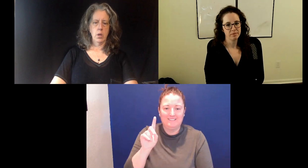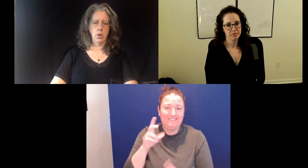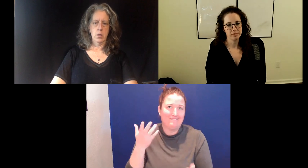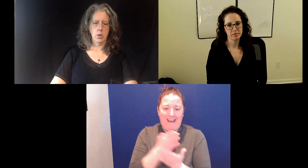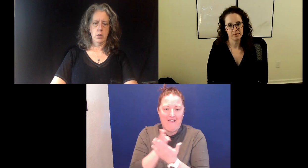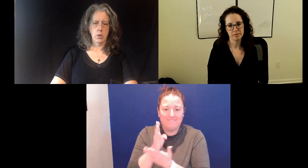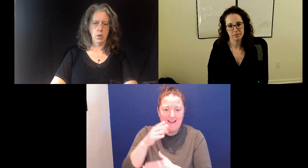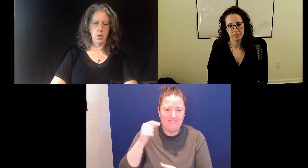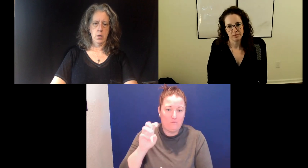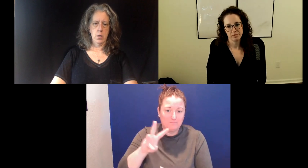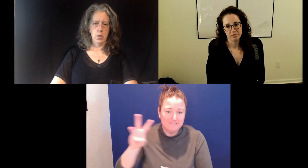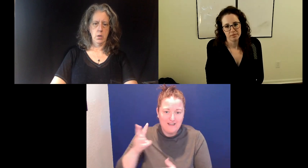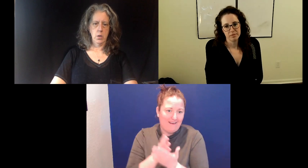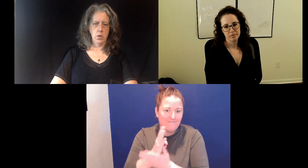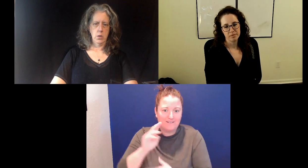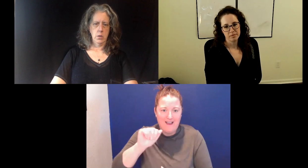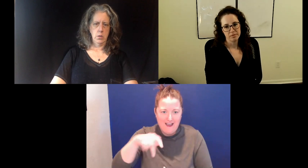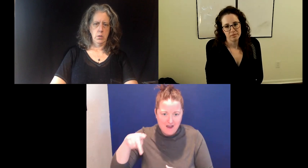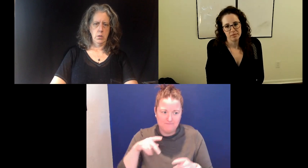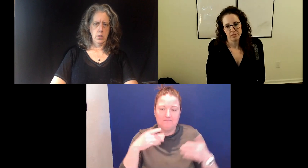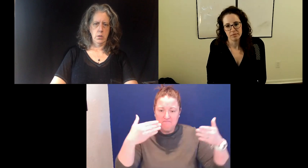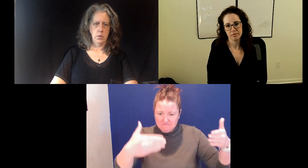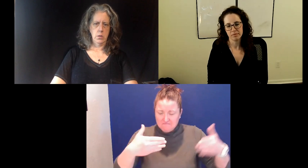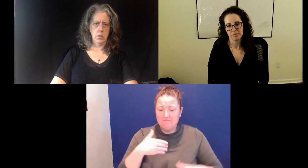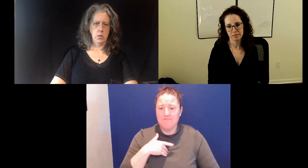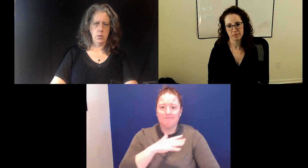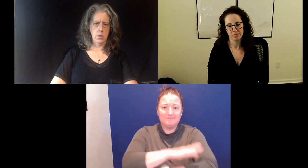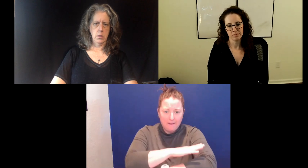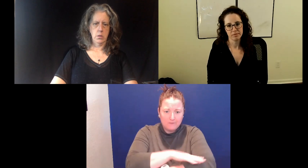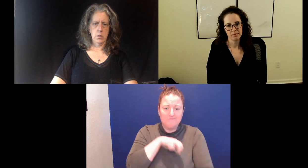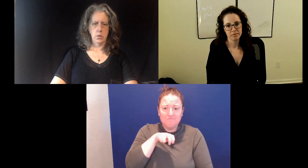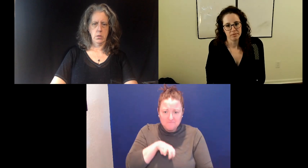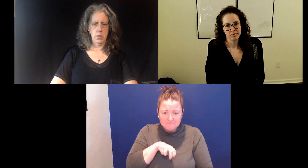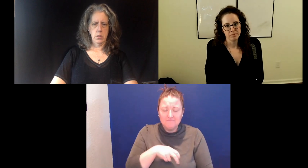just to give them a description of it um but you know like if you know how to access the materials